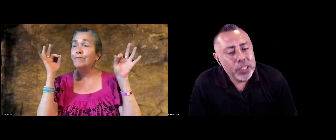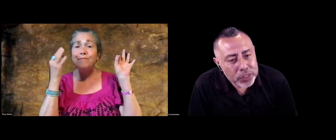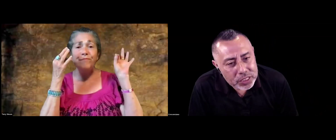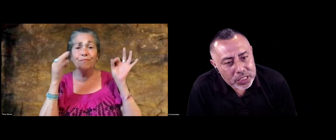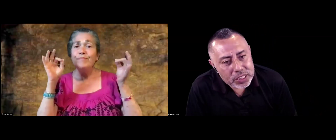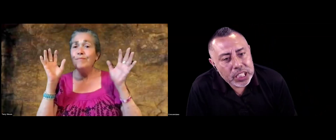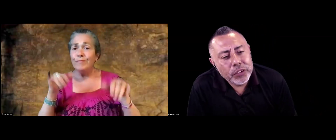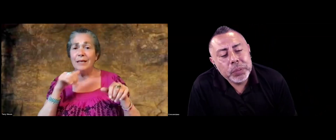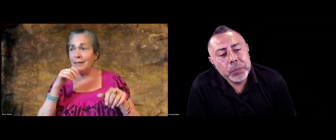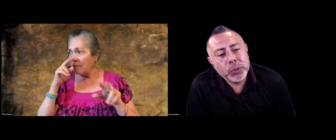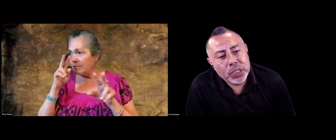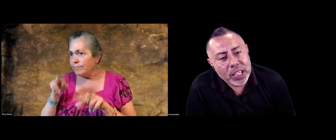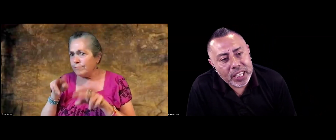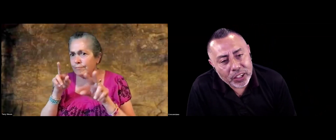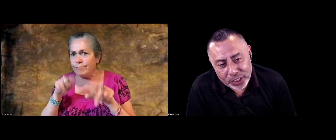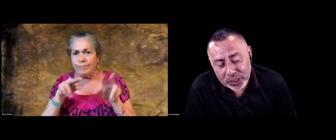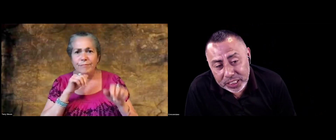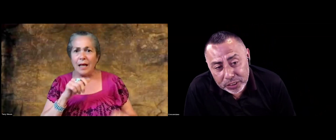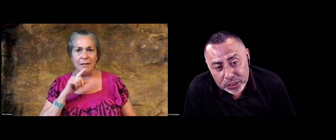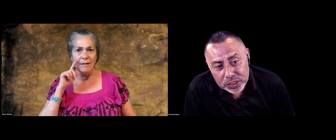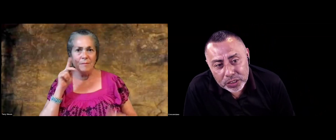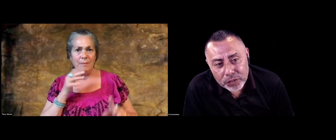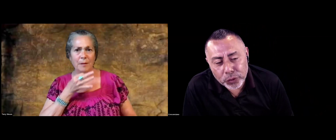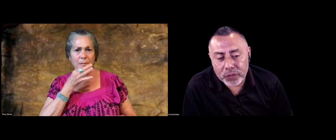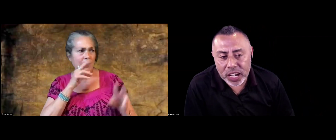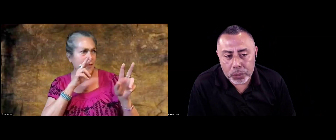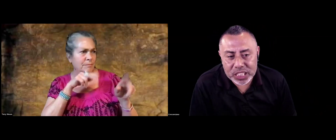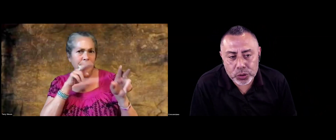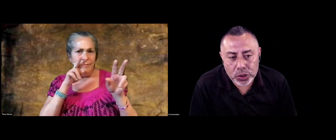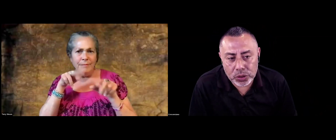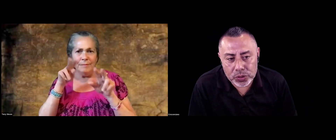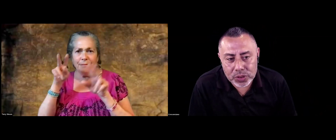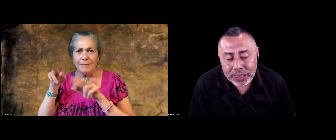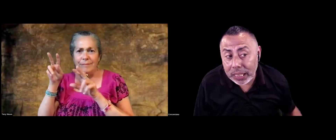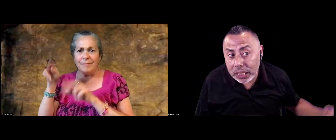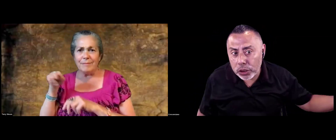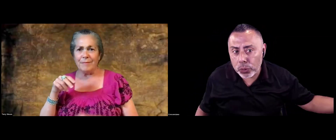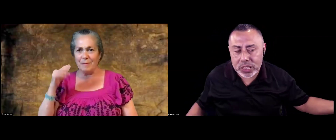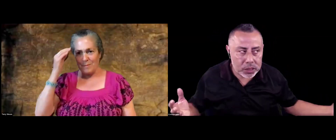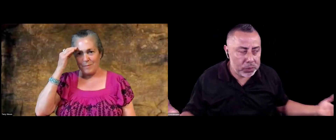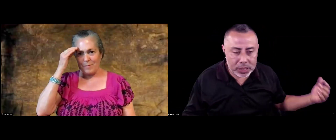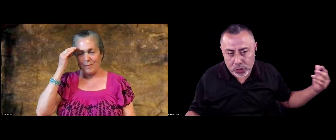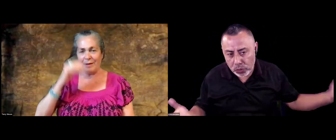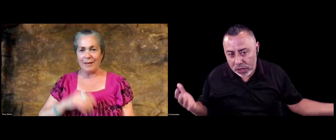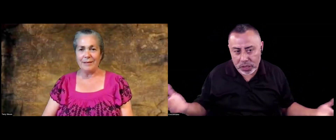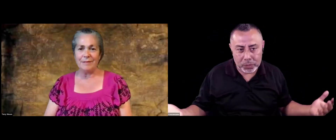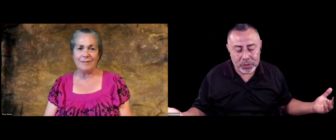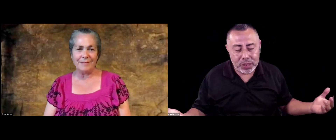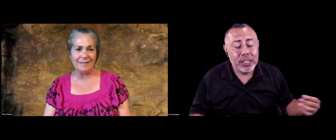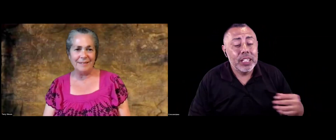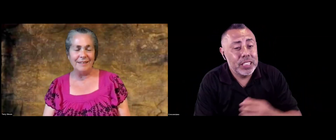The difference is hearing people rely on their ears. For environmental queues. They hear when something's around them.